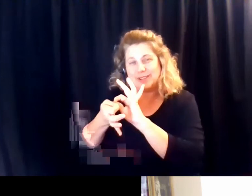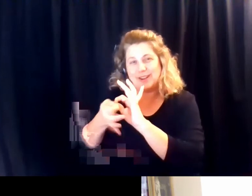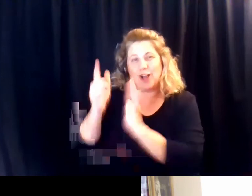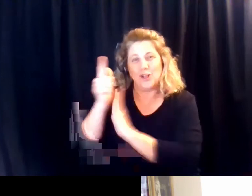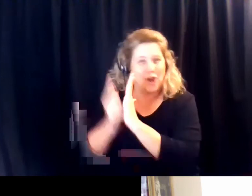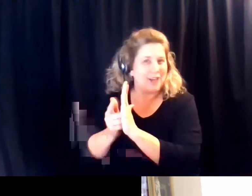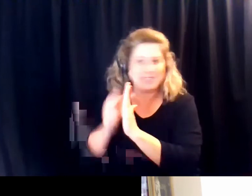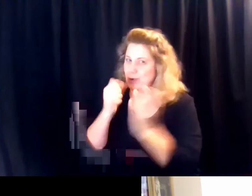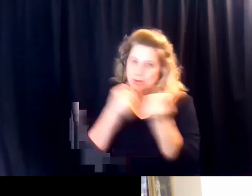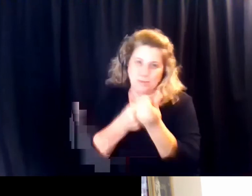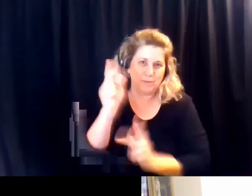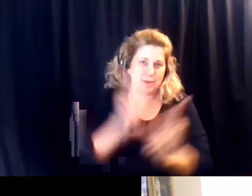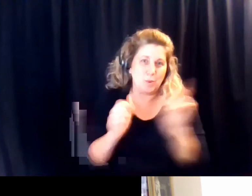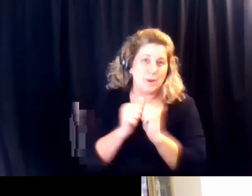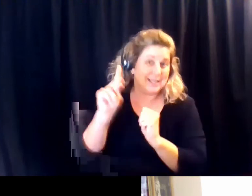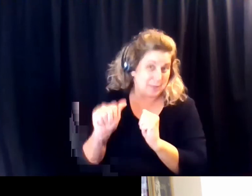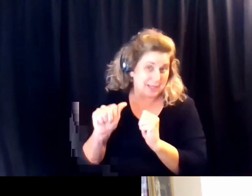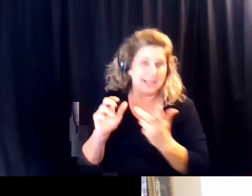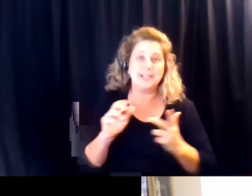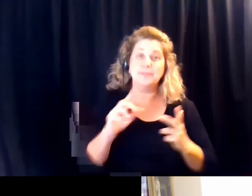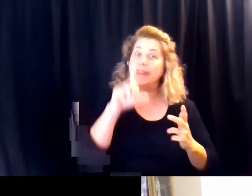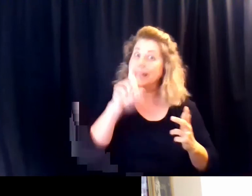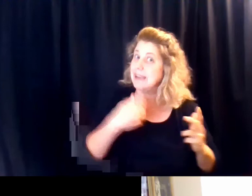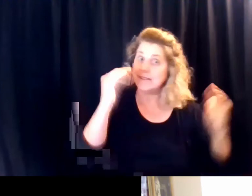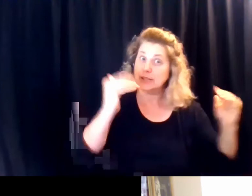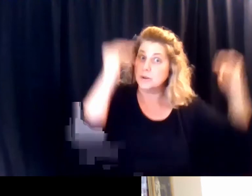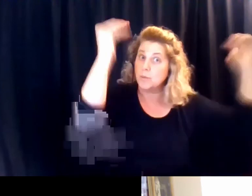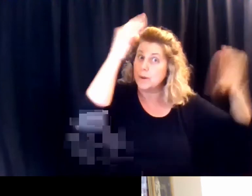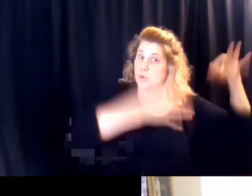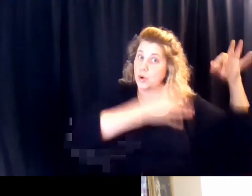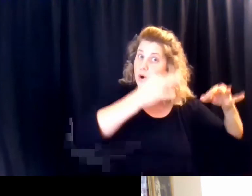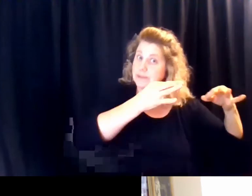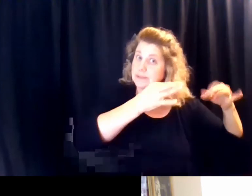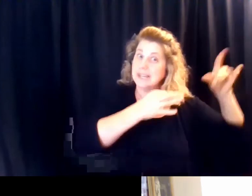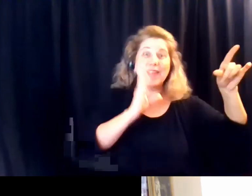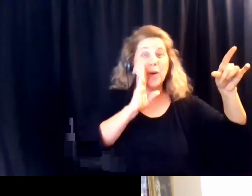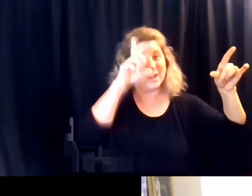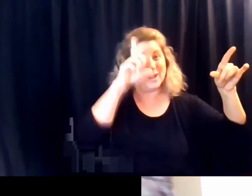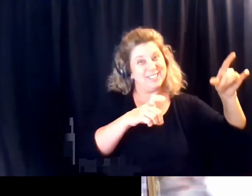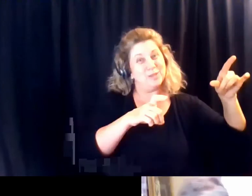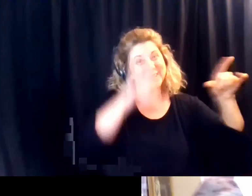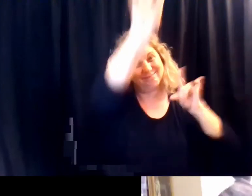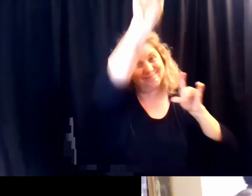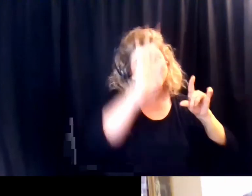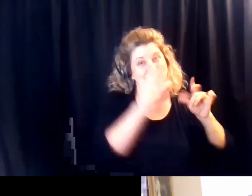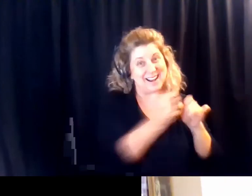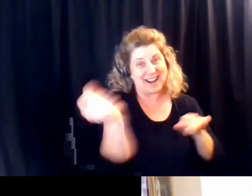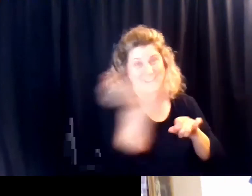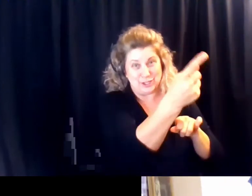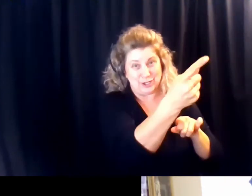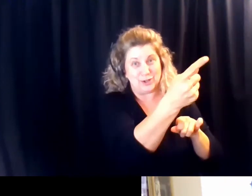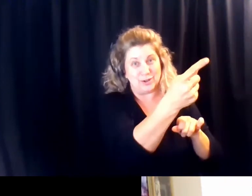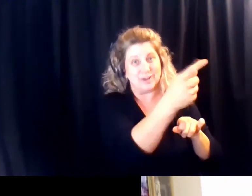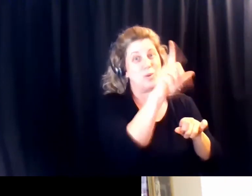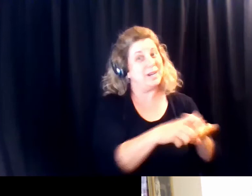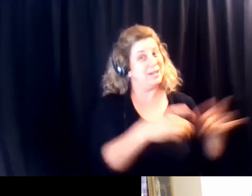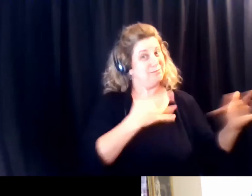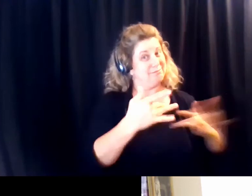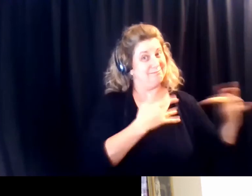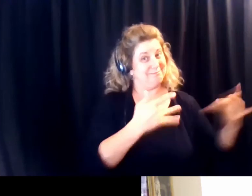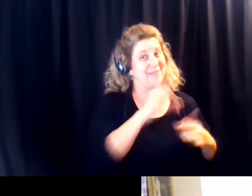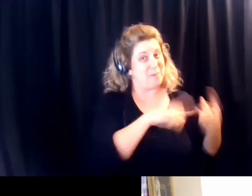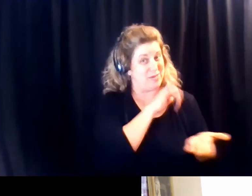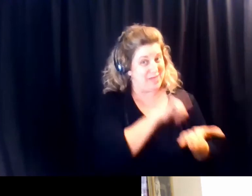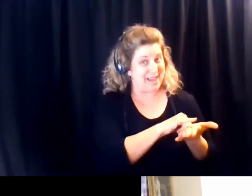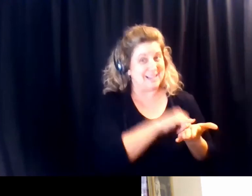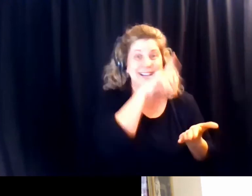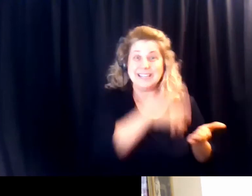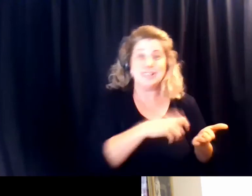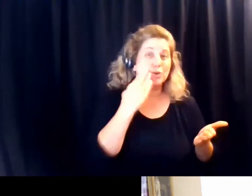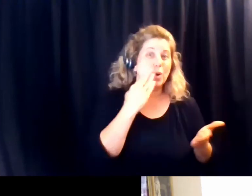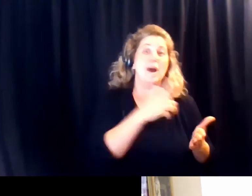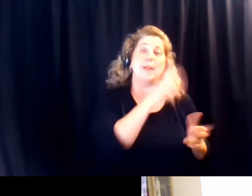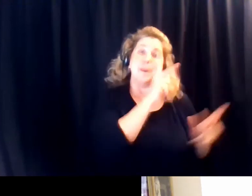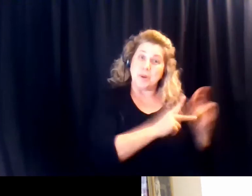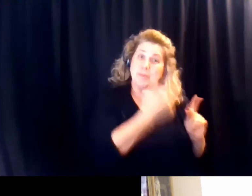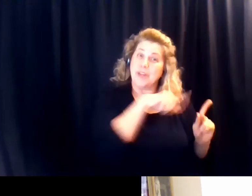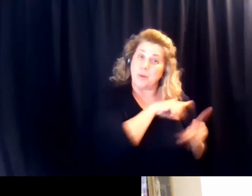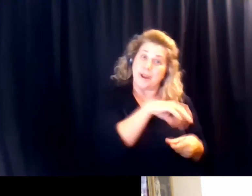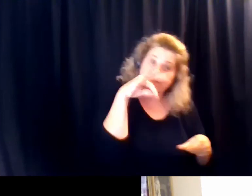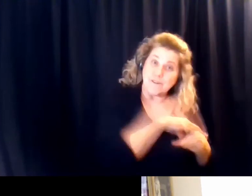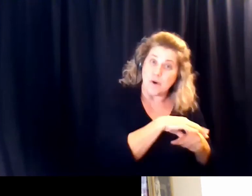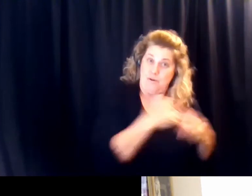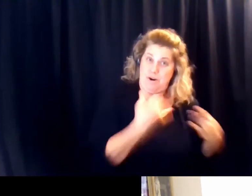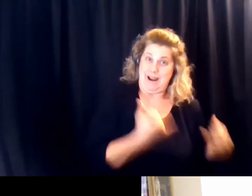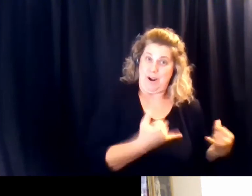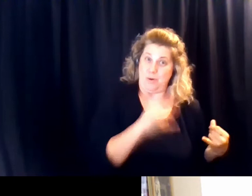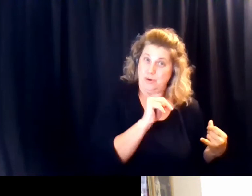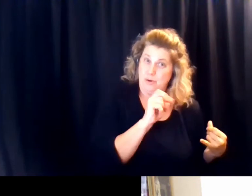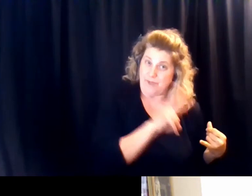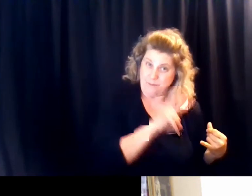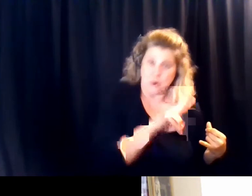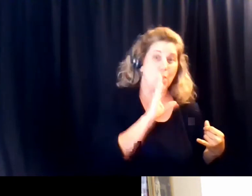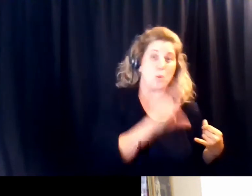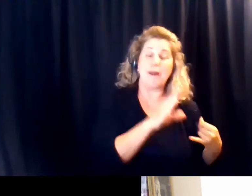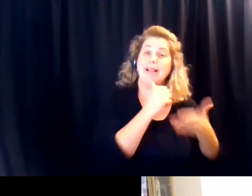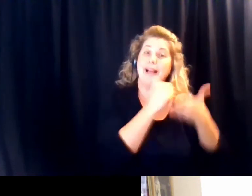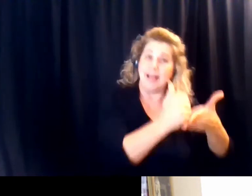Judith Heumann: For example, getting states to enforce laws like the IBA getting the states to enforce laws that they have obligations to enforce book federal laws and state and local laws enforcement is something which